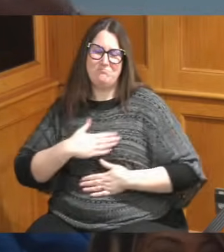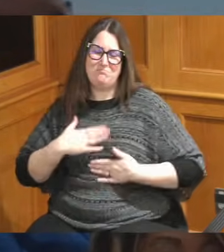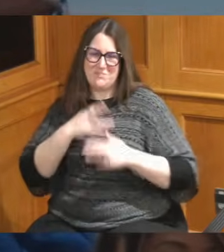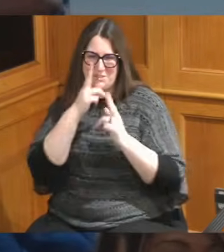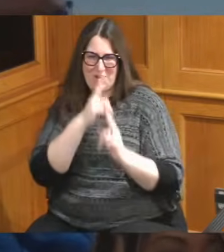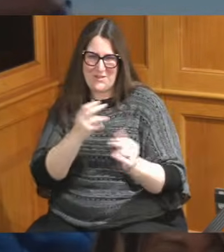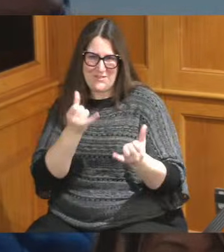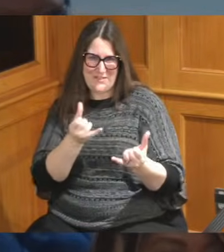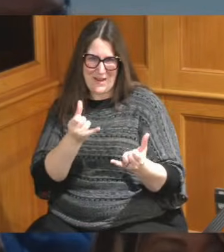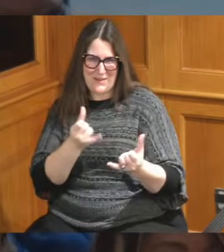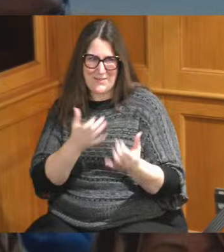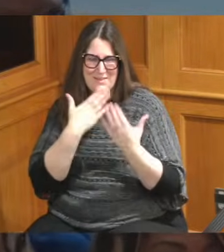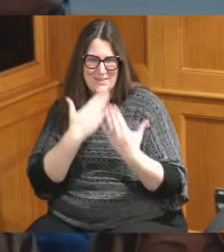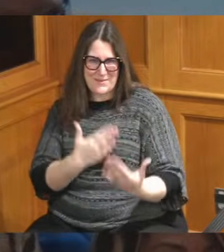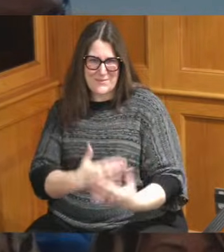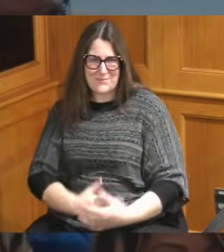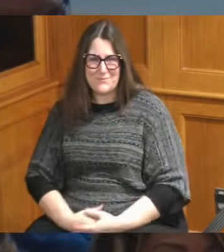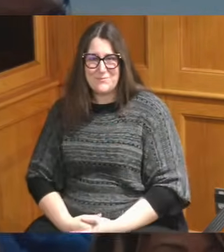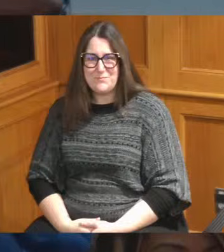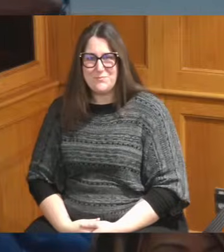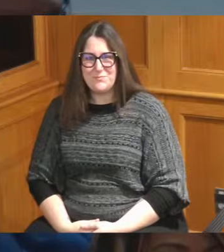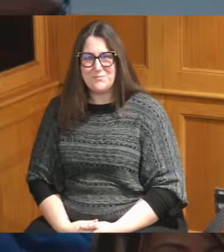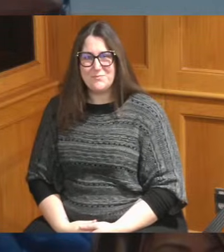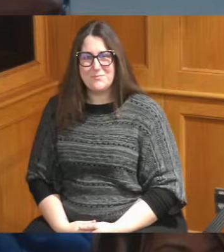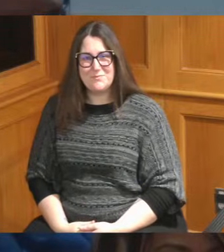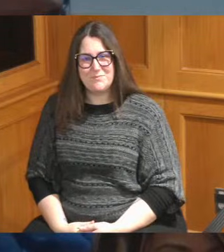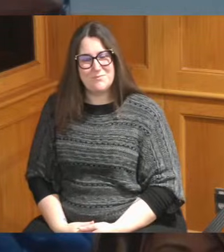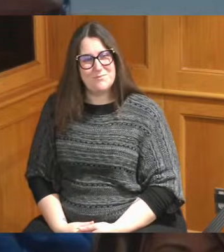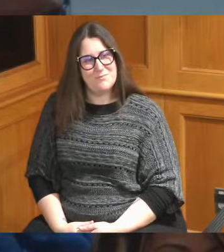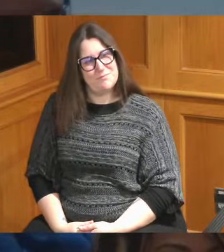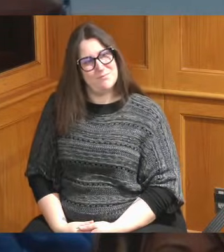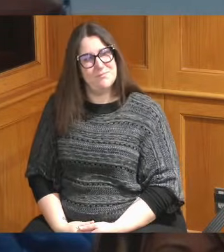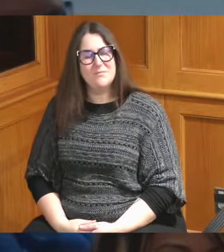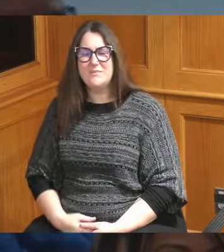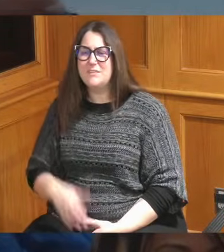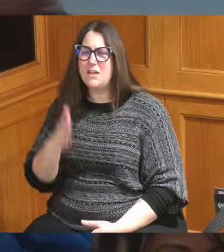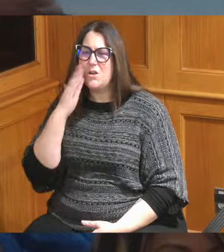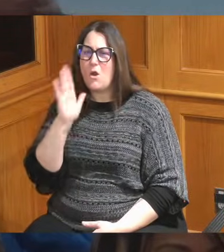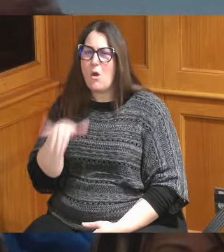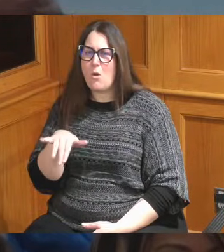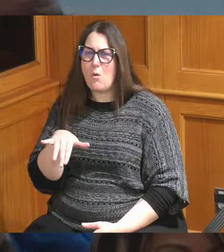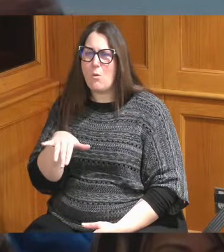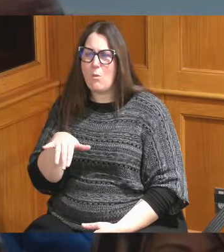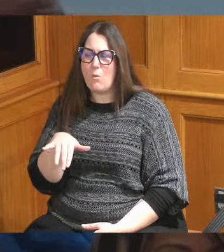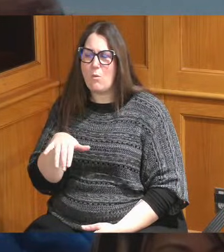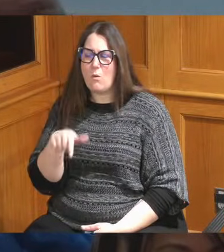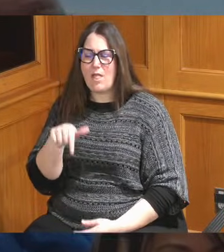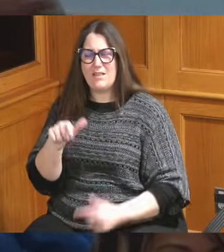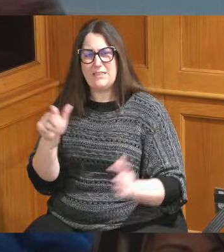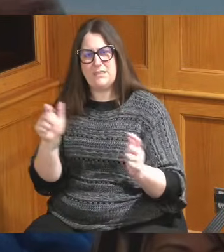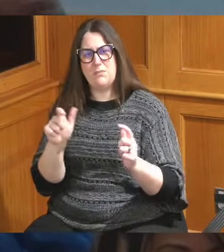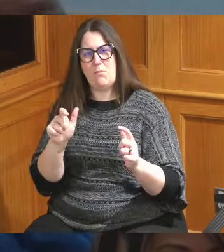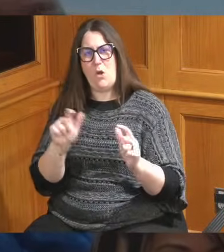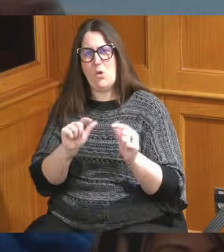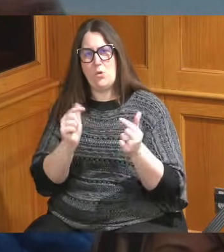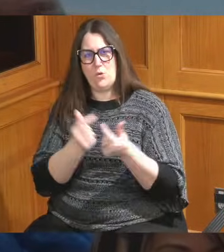today. Thank you. as they come up. I know this is just a a a very small group of a lot of them